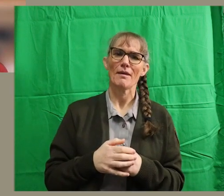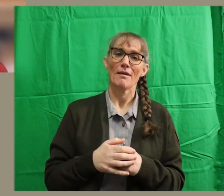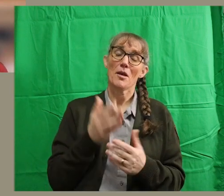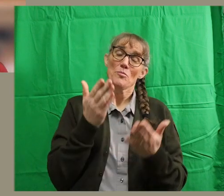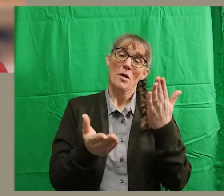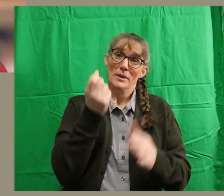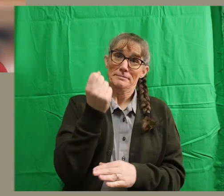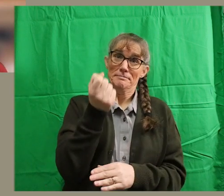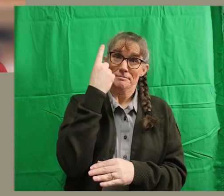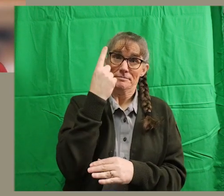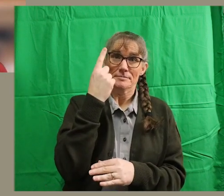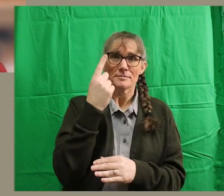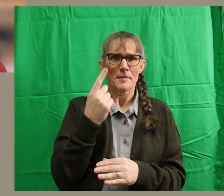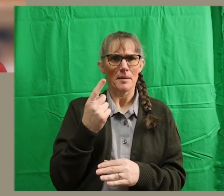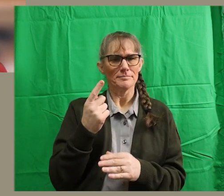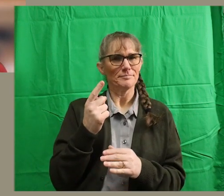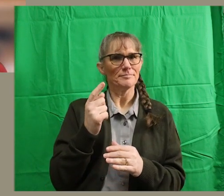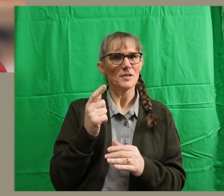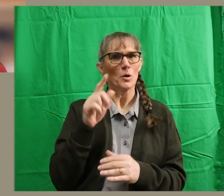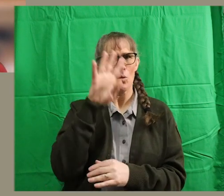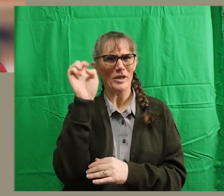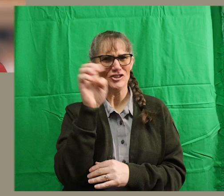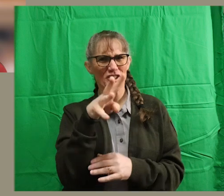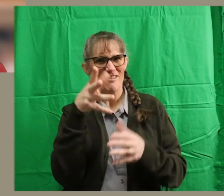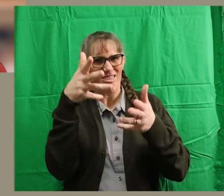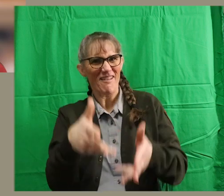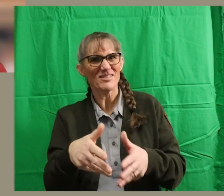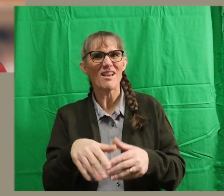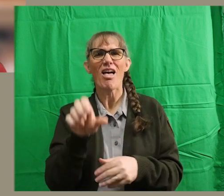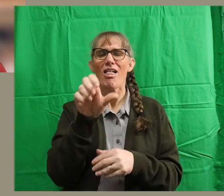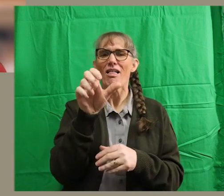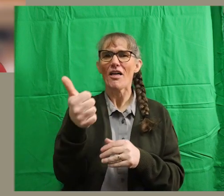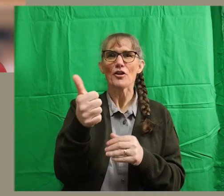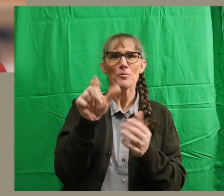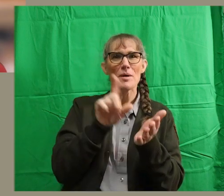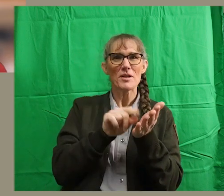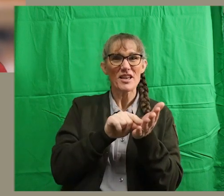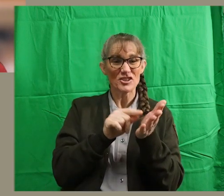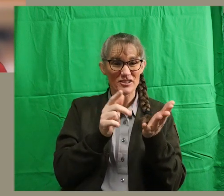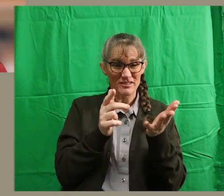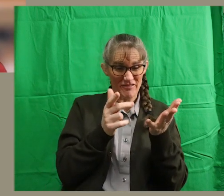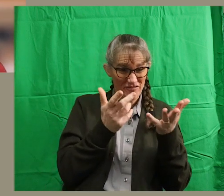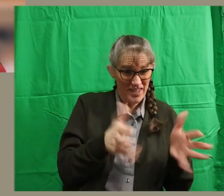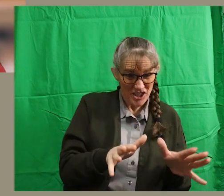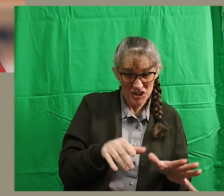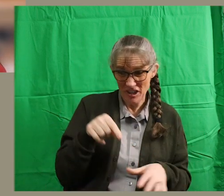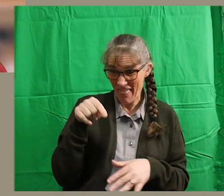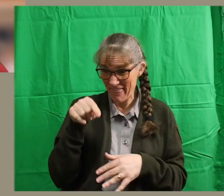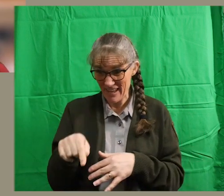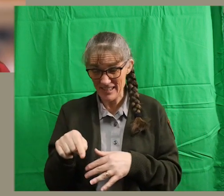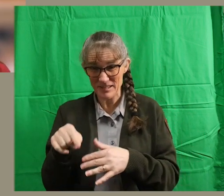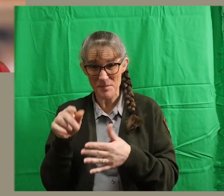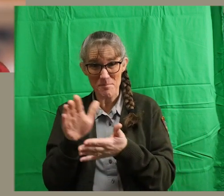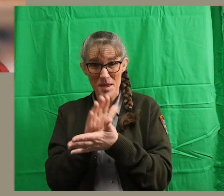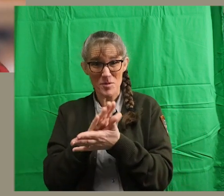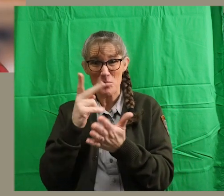there's some big questions left from other papers on this topic, and from this paper. So, I'll leave